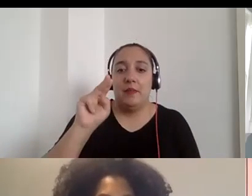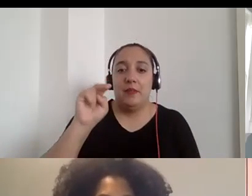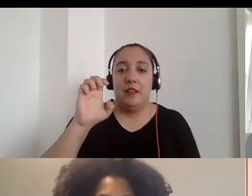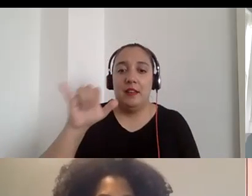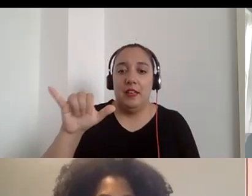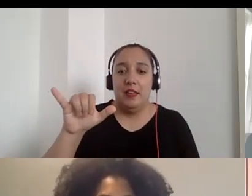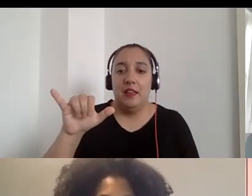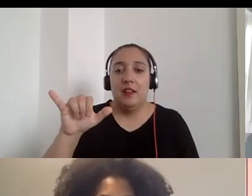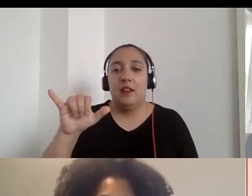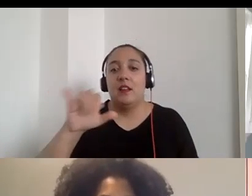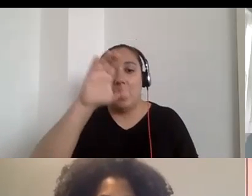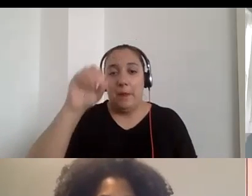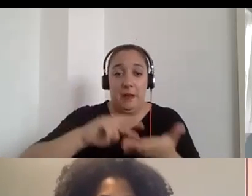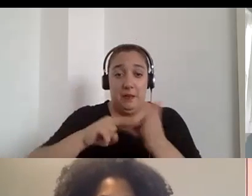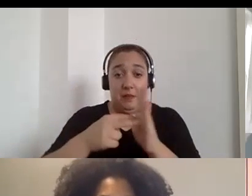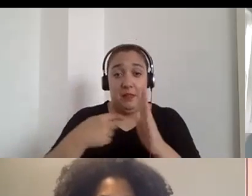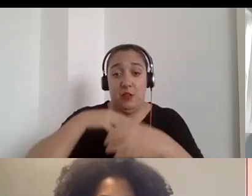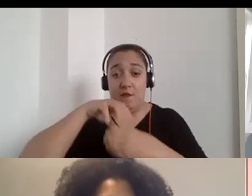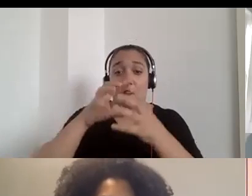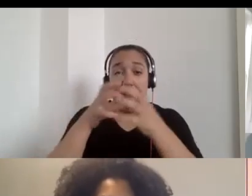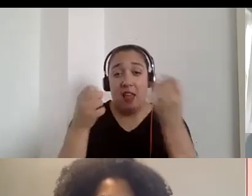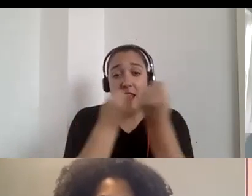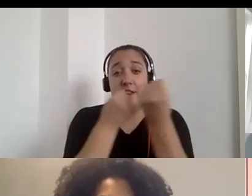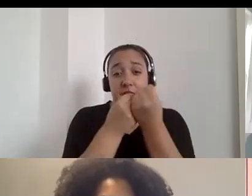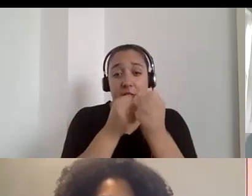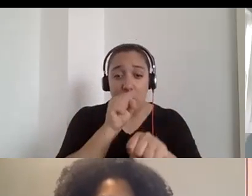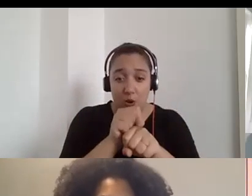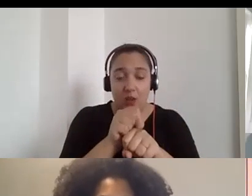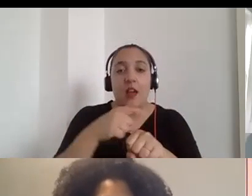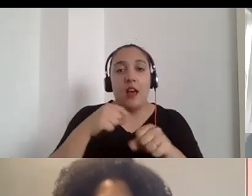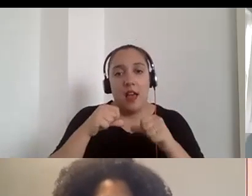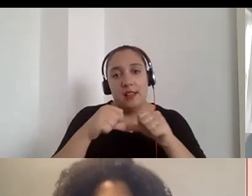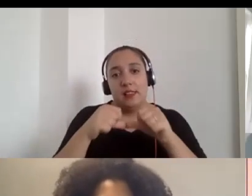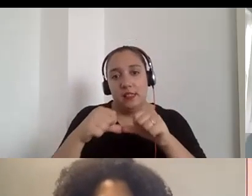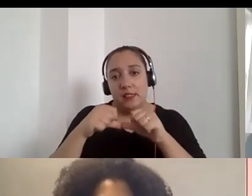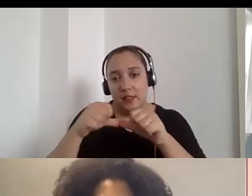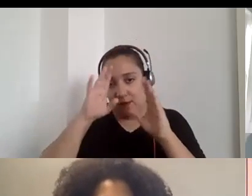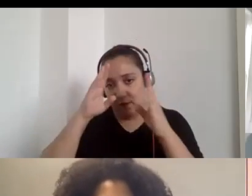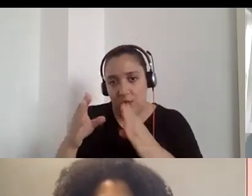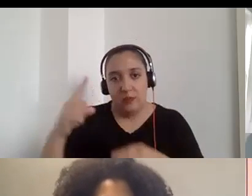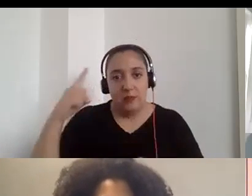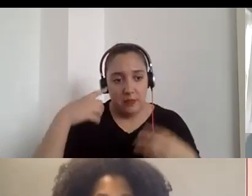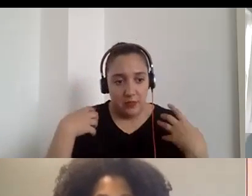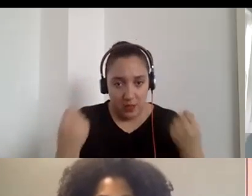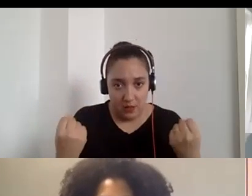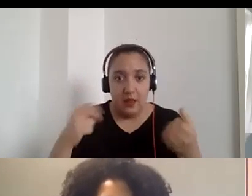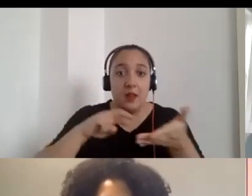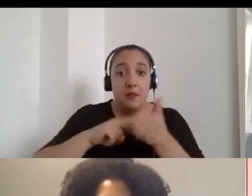advocacy work and I specifically focus on mental health. So I run my project that's called Okay,